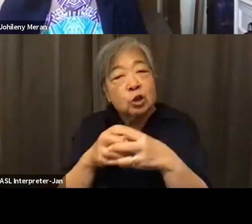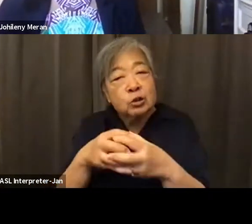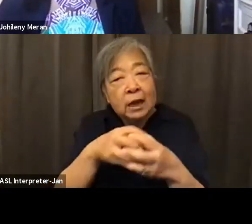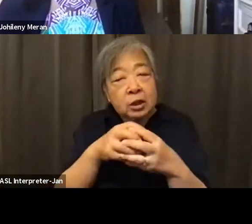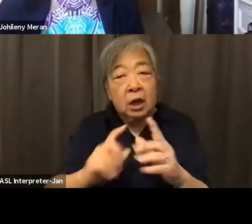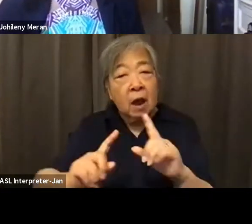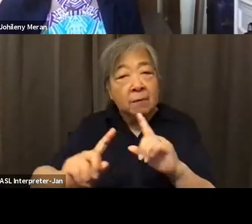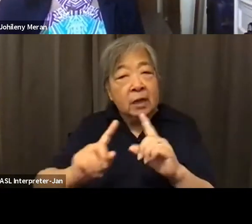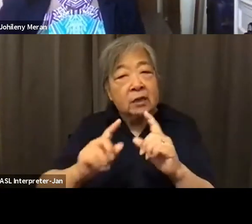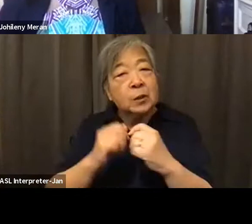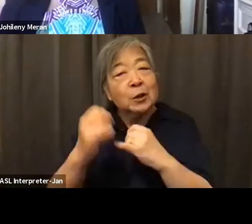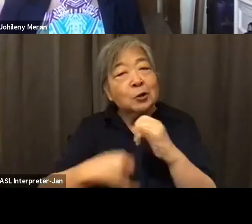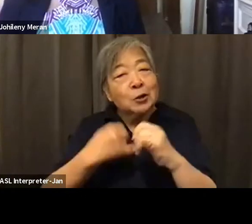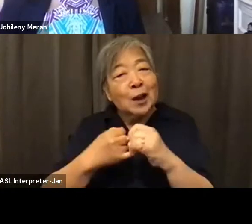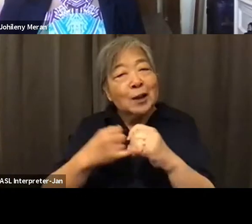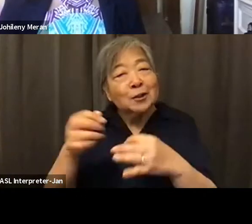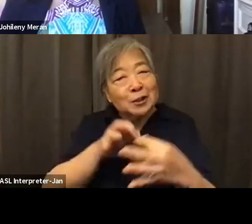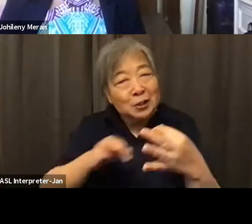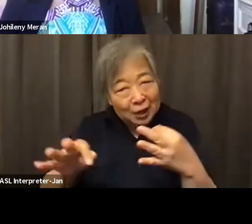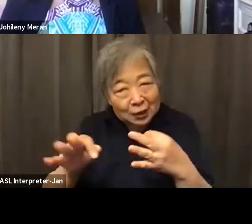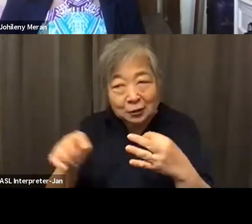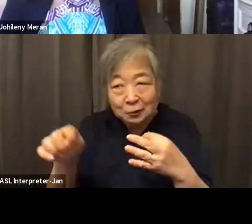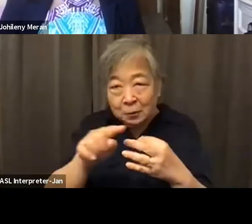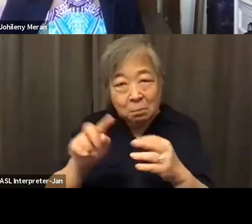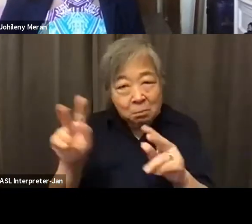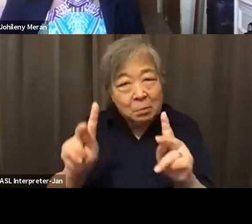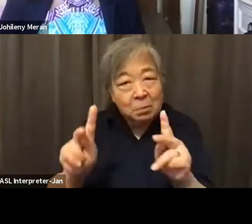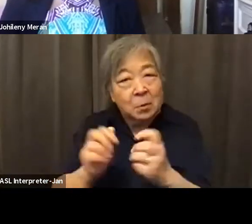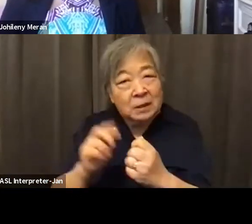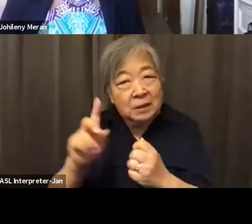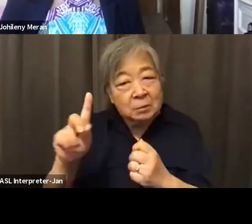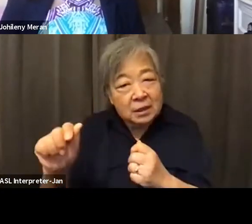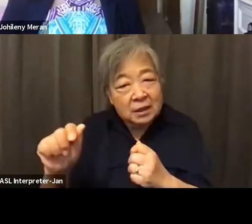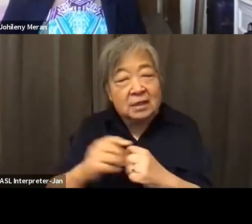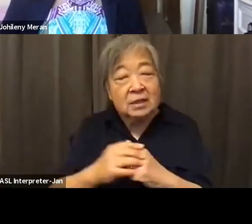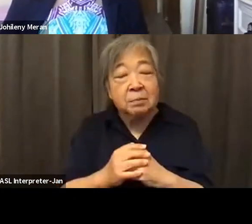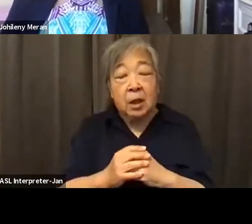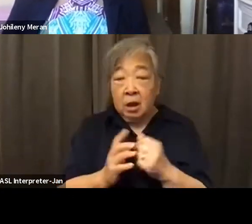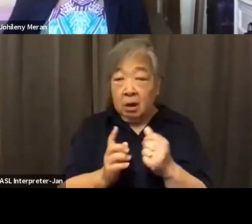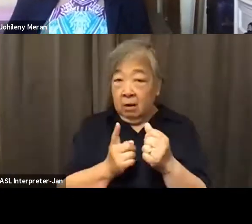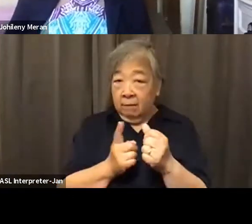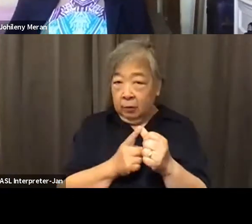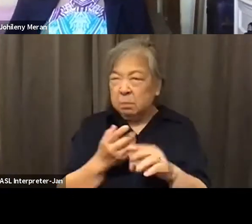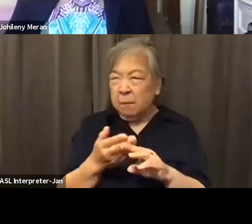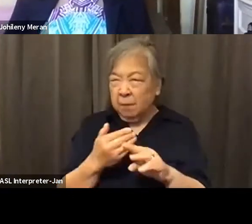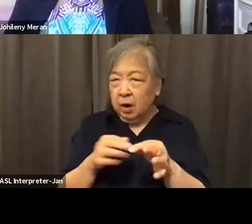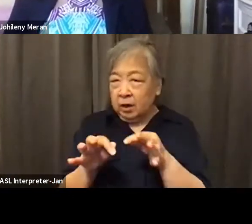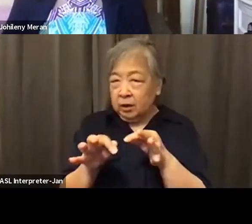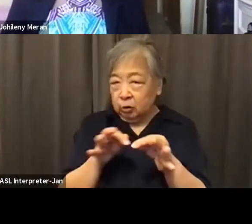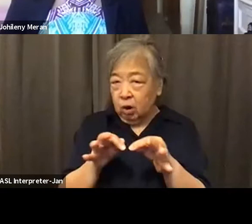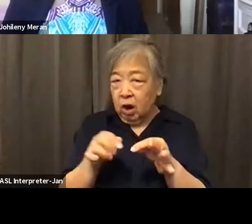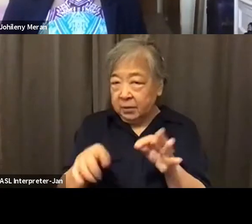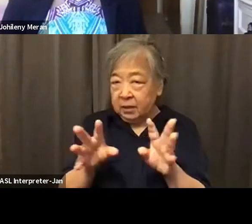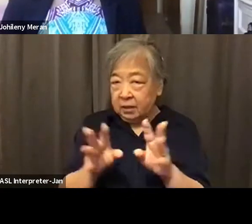Exchange Alumni With Disabilities, and before I describe a little bit about the session,